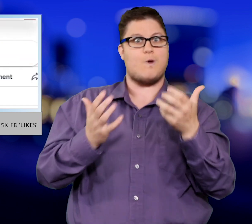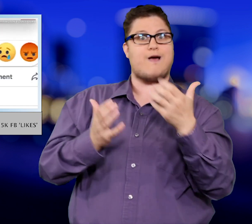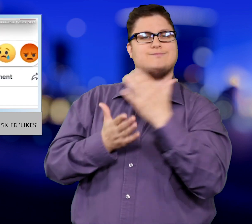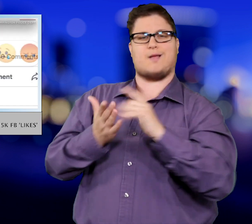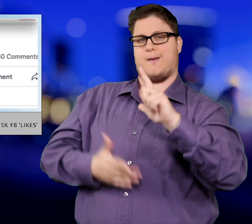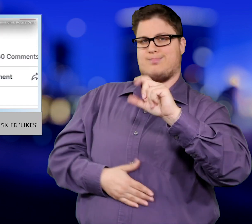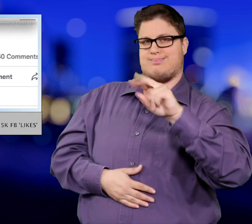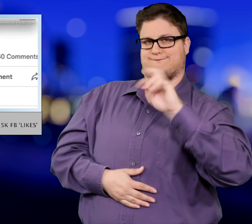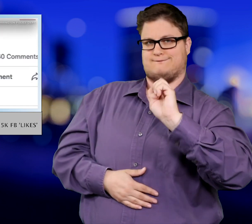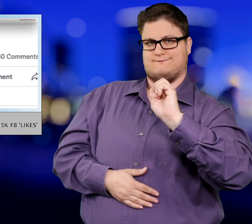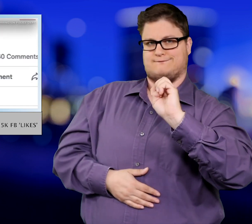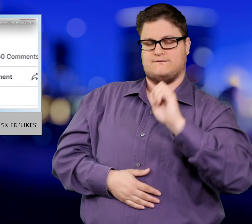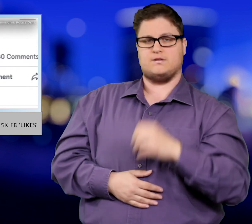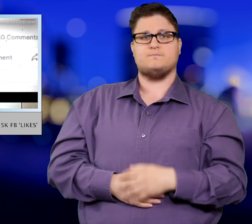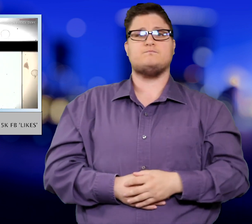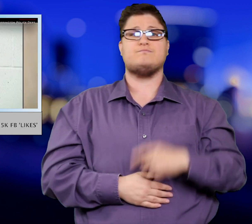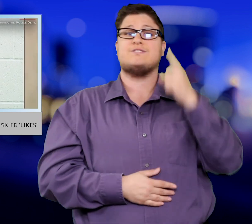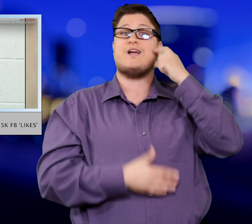wants some love.